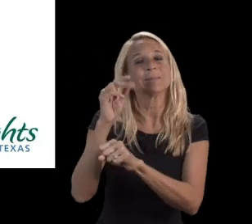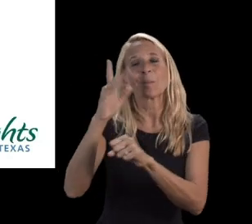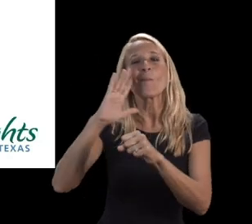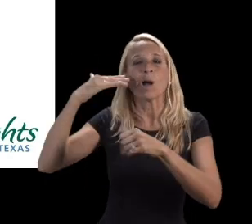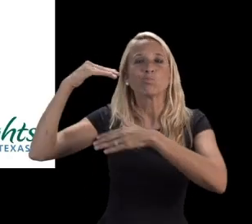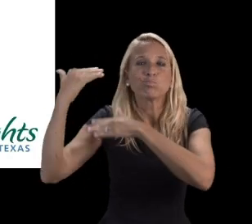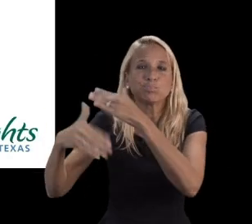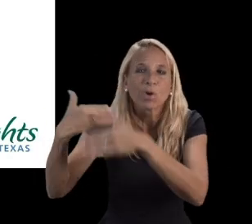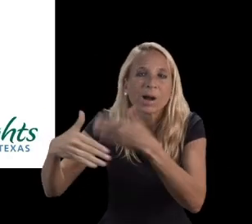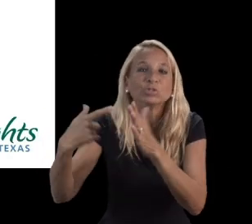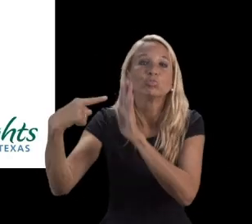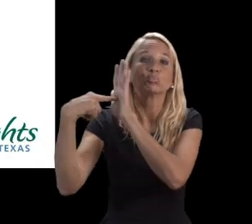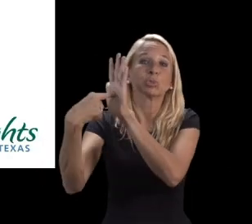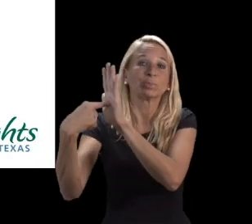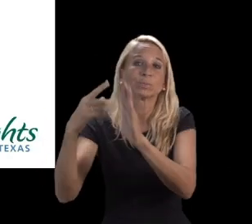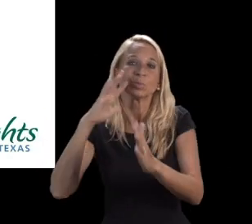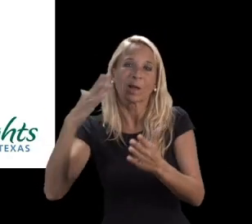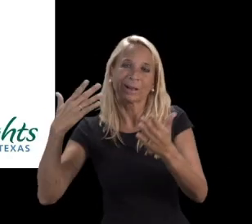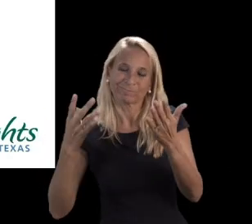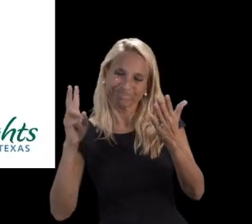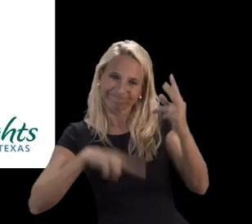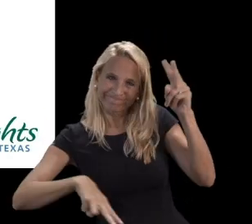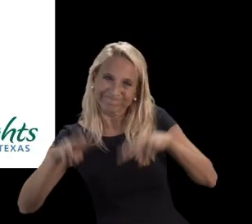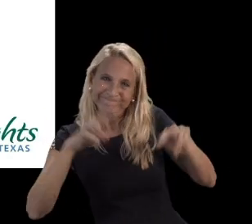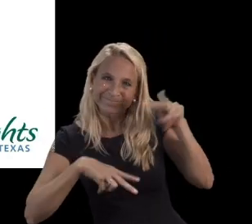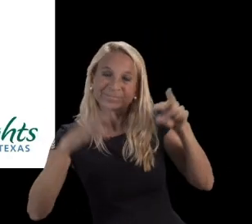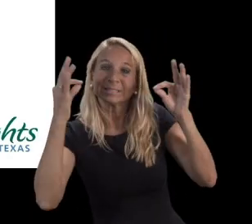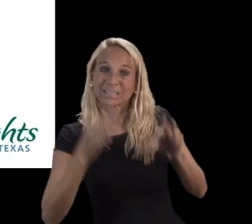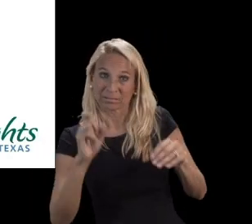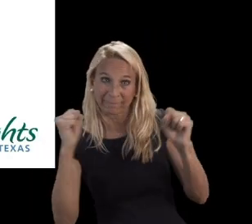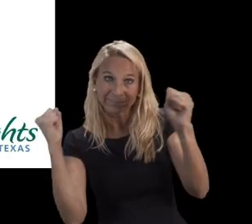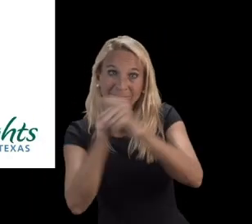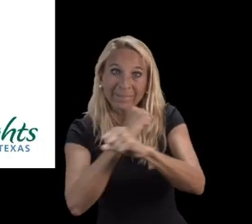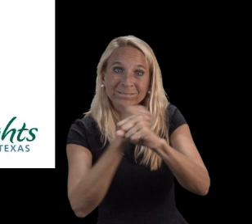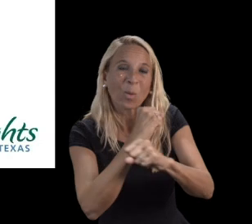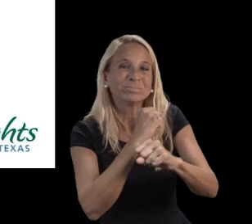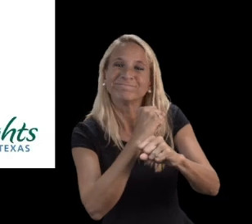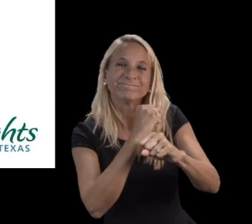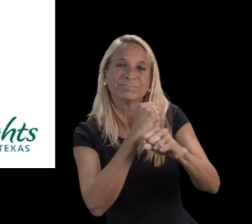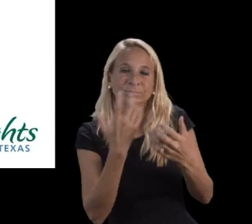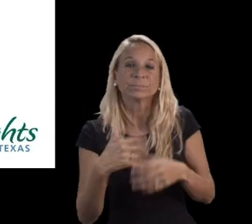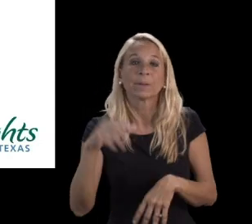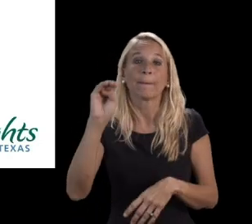Their representatives have the right to continue the fight on their behalf through a Medicaid fair hearing.